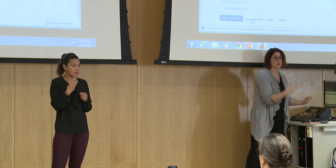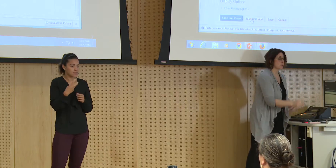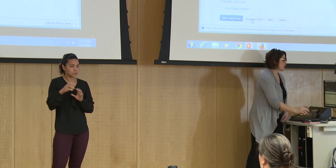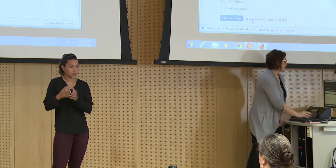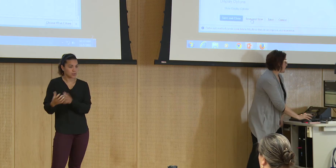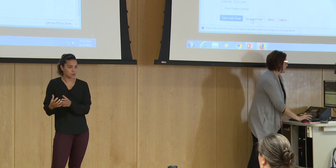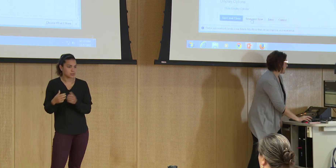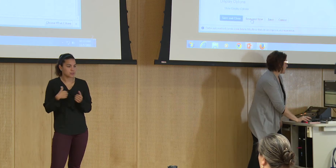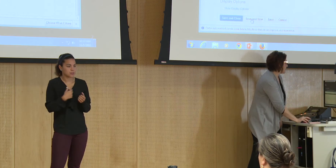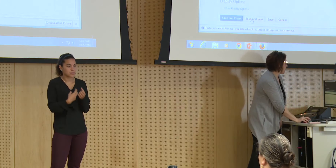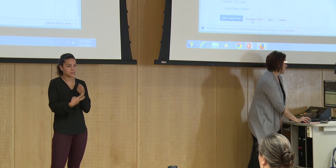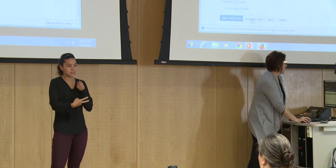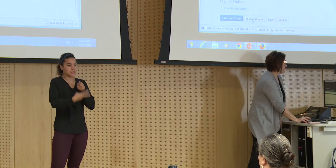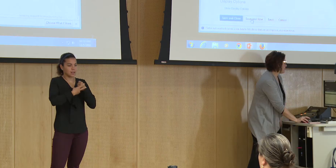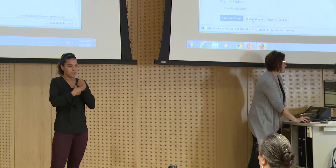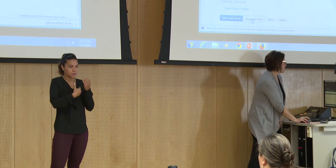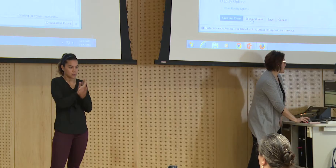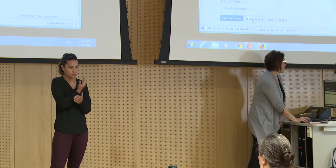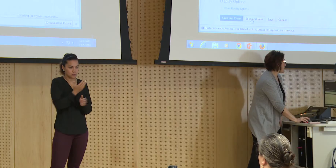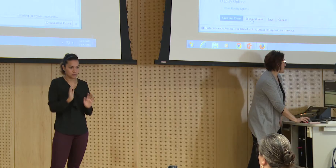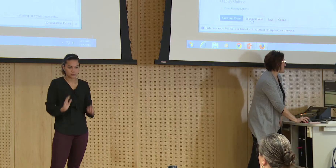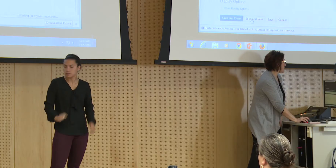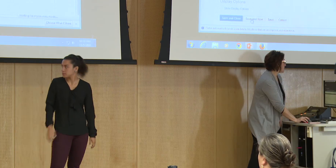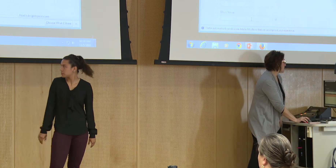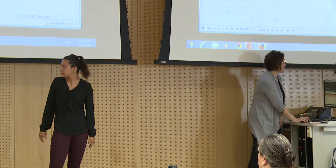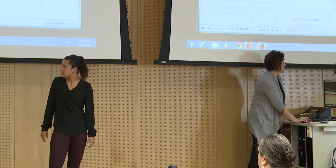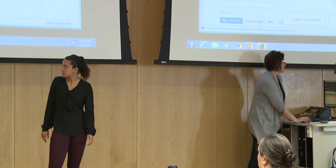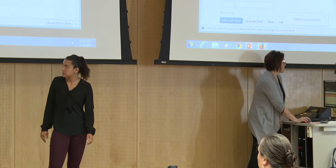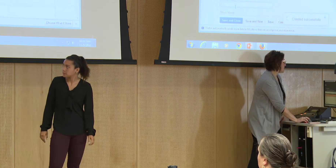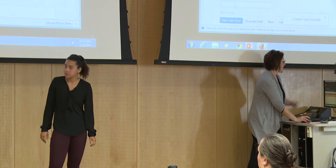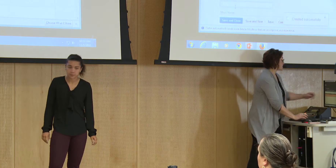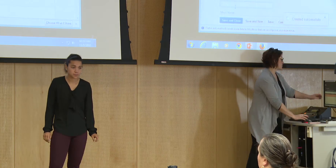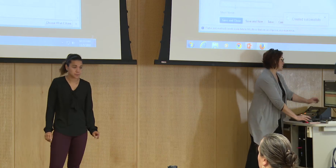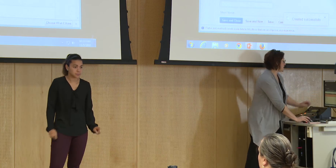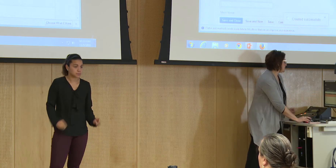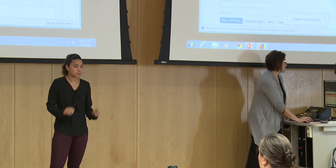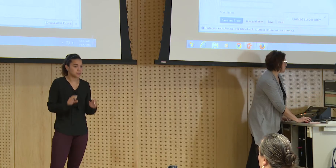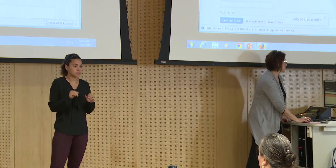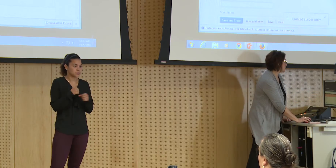And then I can go ahead and create my next one,